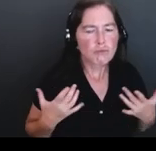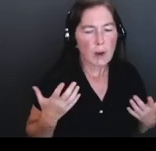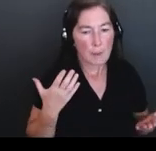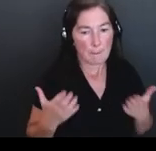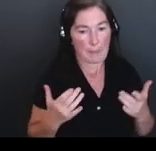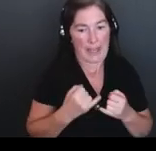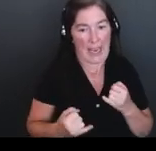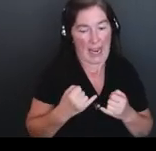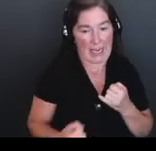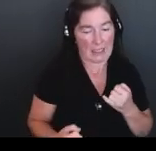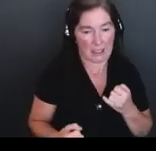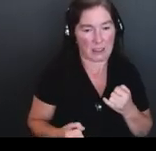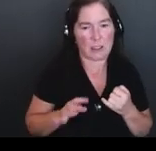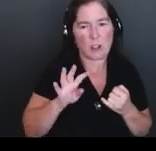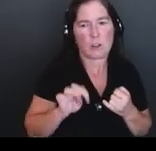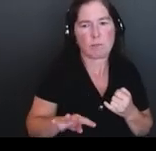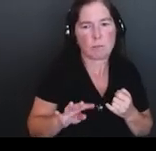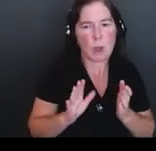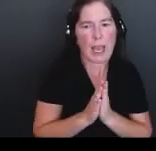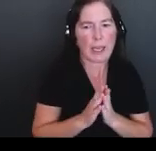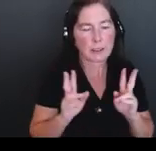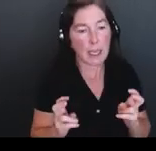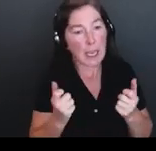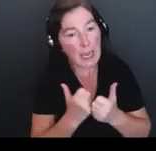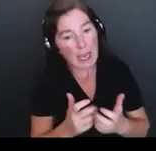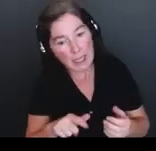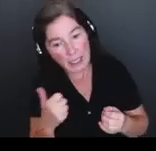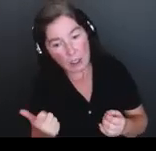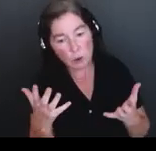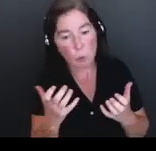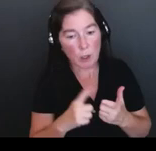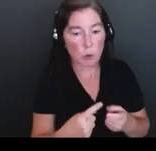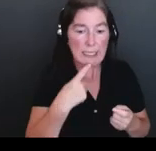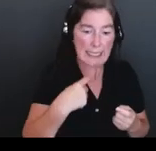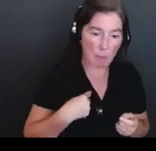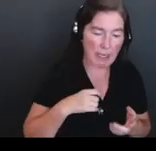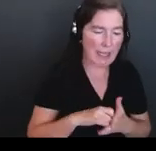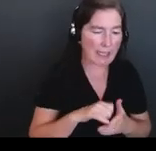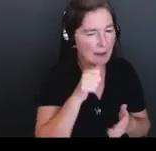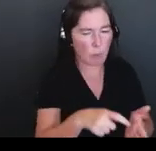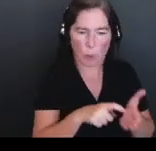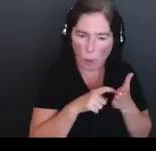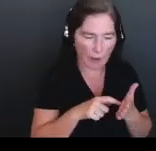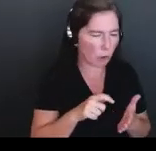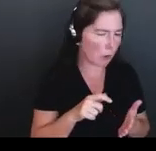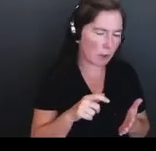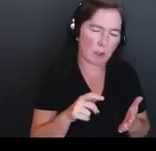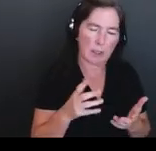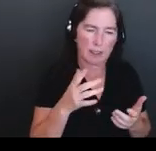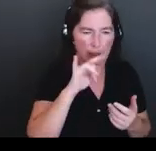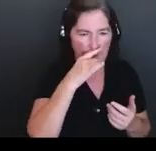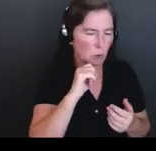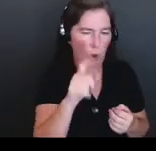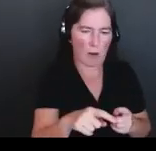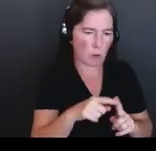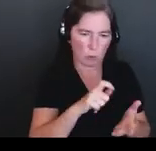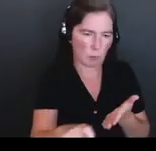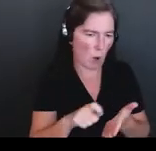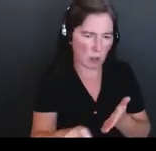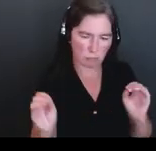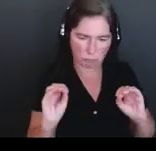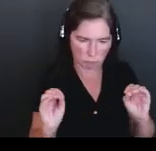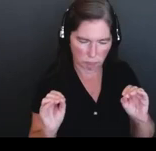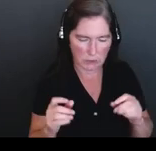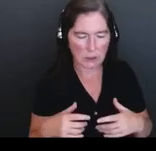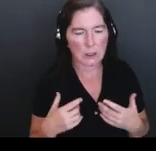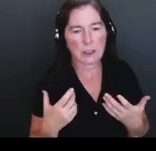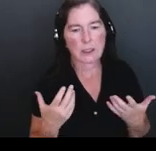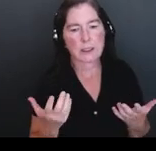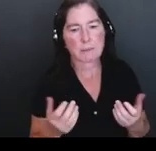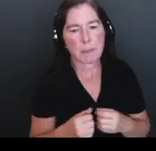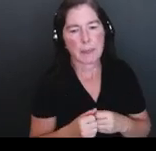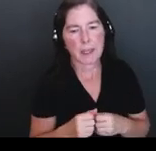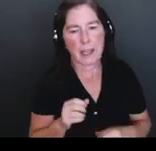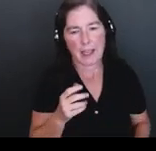I can also tell it that this is required. So if you're doing a quiz, you probably want to make sure all of your questions are required. But if you're using a form as just a form tusk assessment,